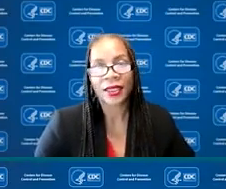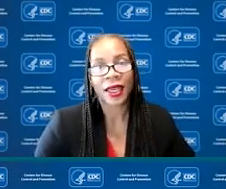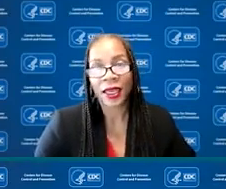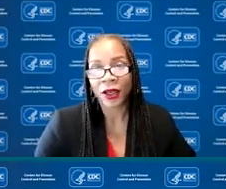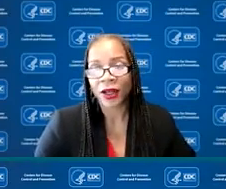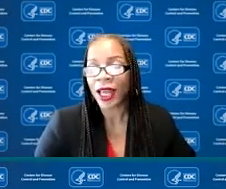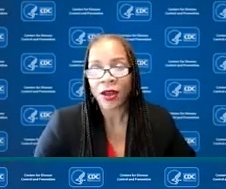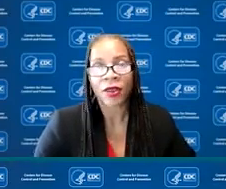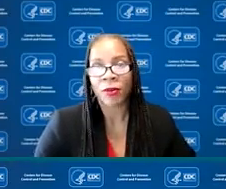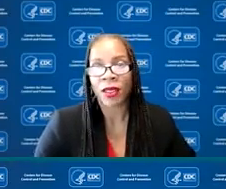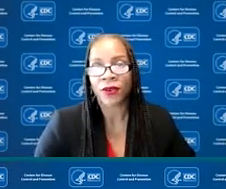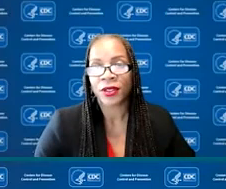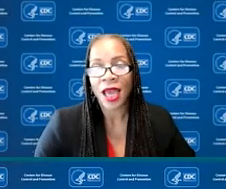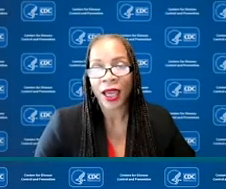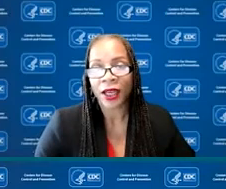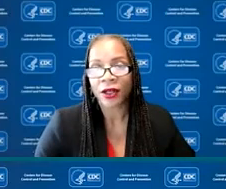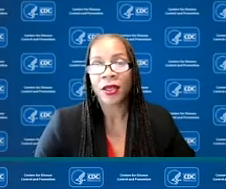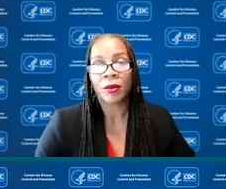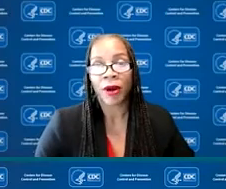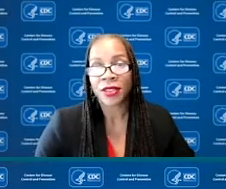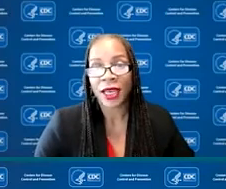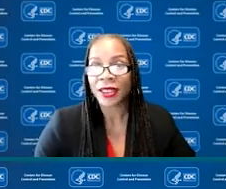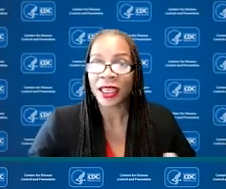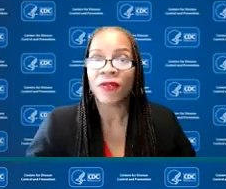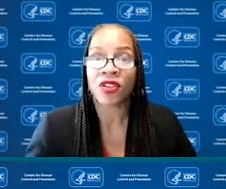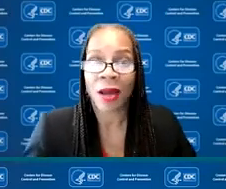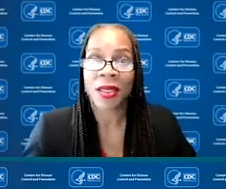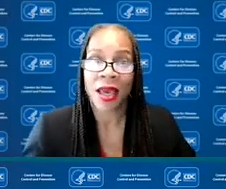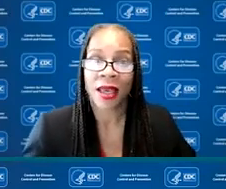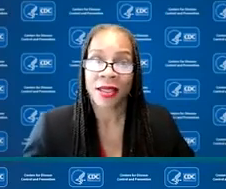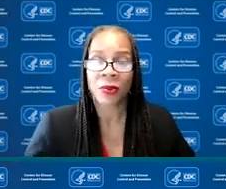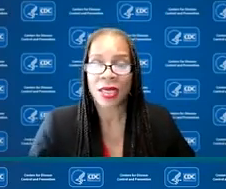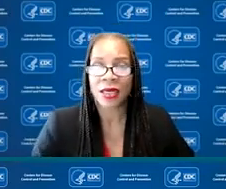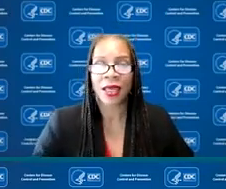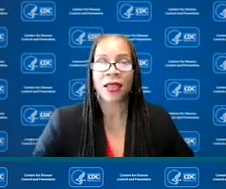and I hear and I know that many of you are tired, burnt out, and even traumatized," as was indicated